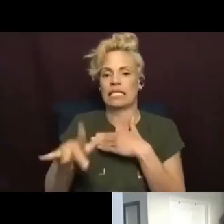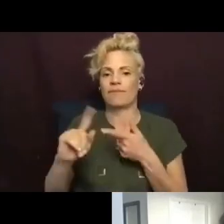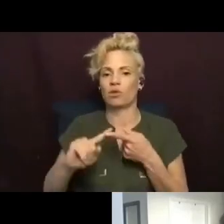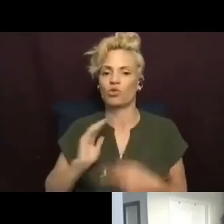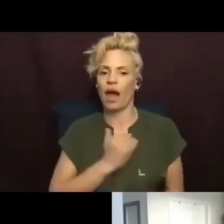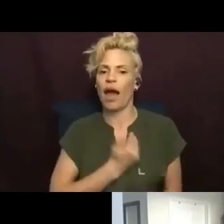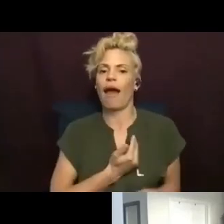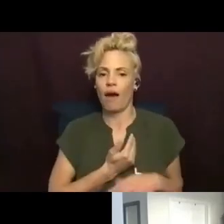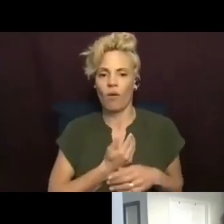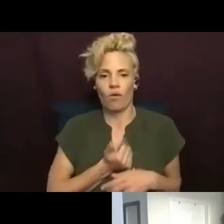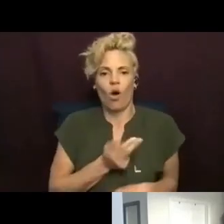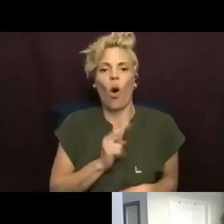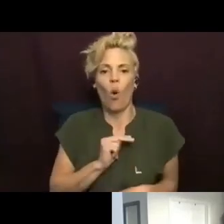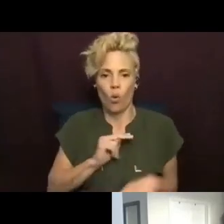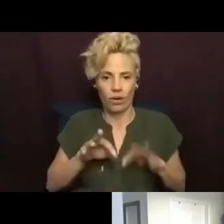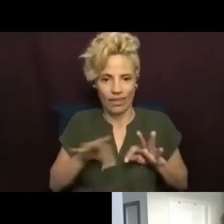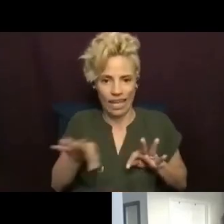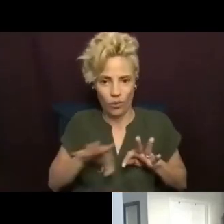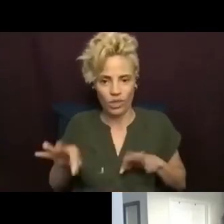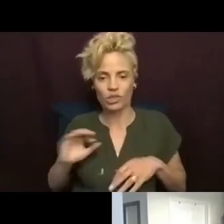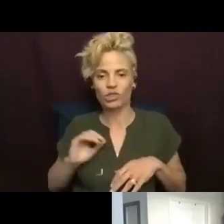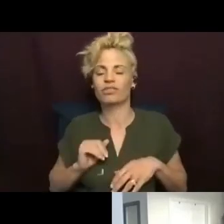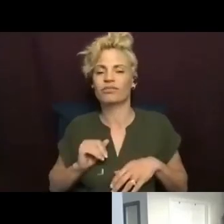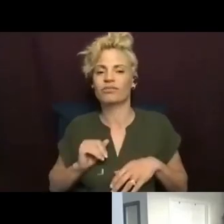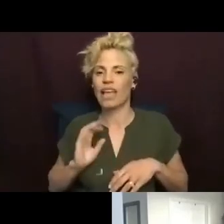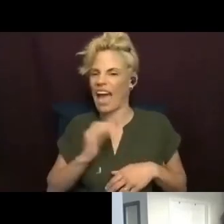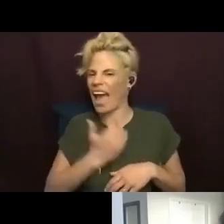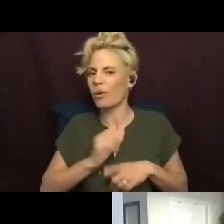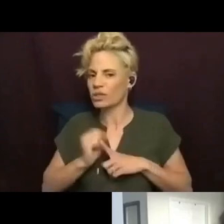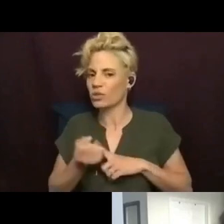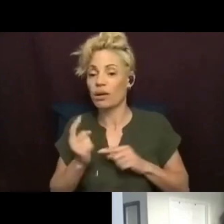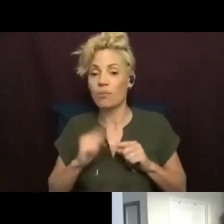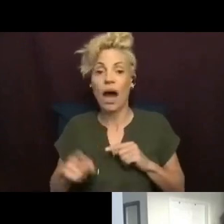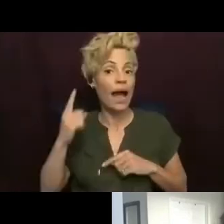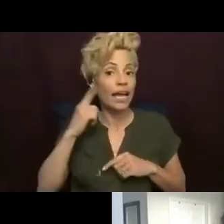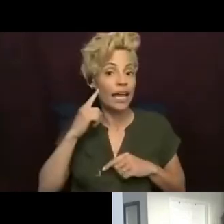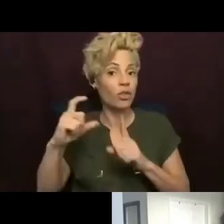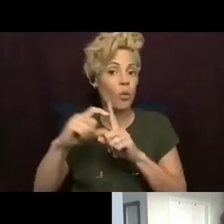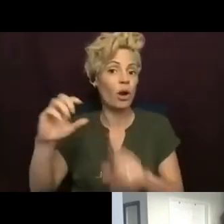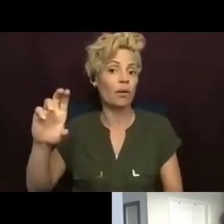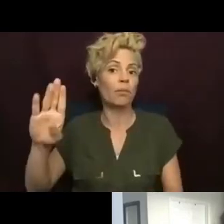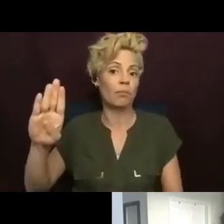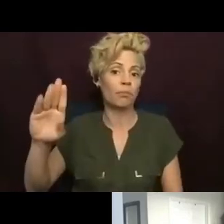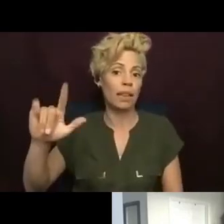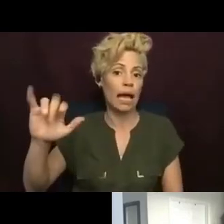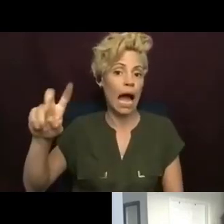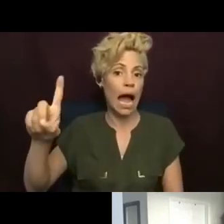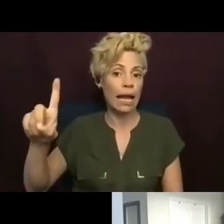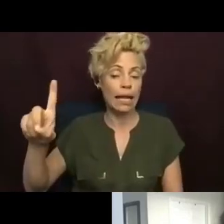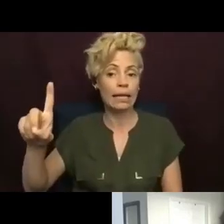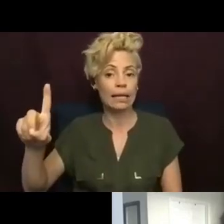and situation, but whenever the word blind is used as a very common synonym for ignorant,